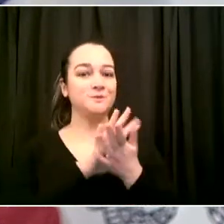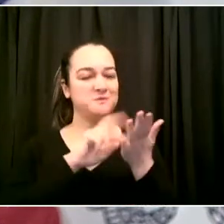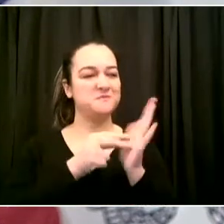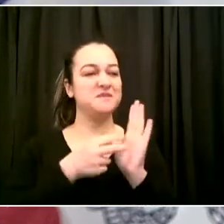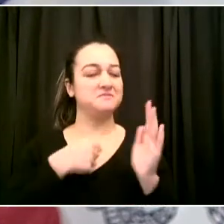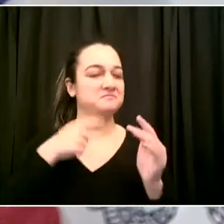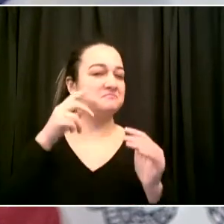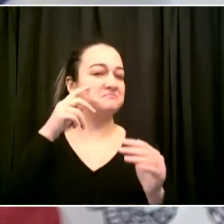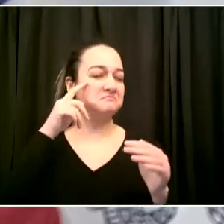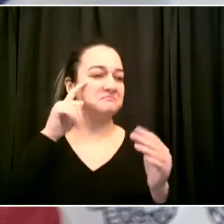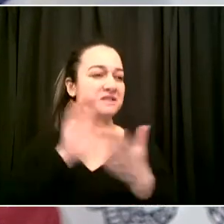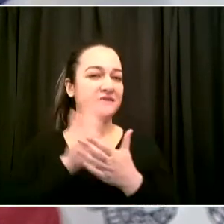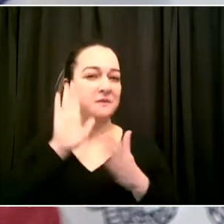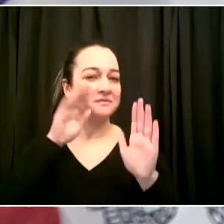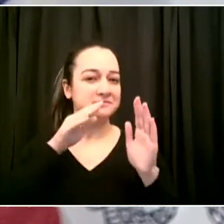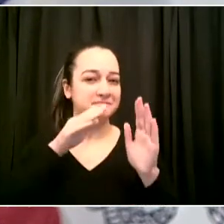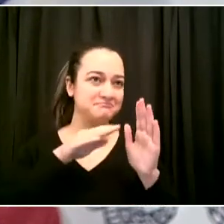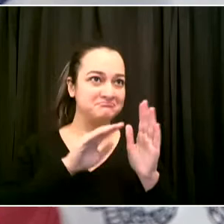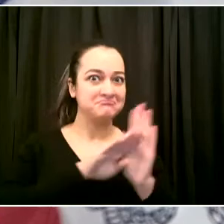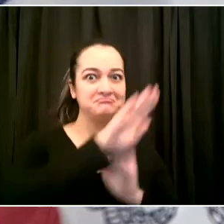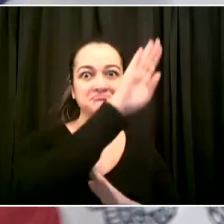UNDERSTANDING THAT THIS IS PART HOW WE MOVE